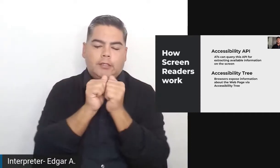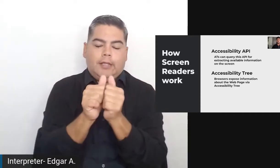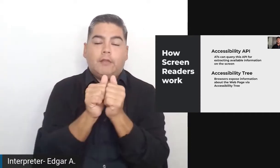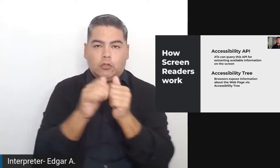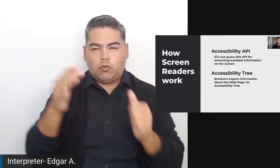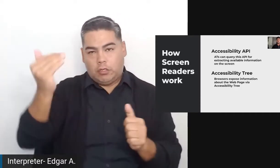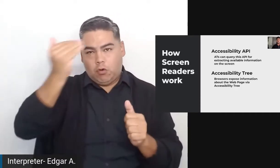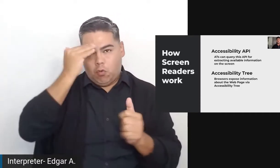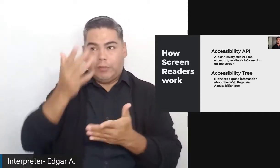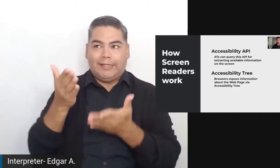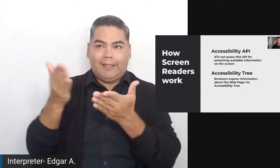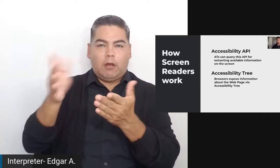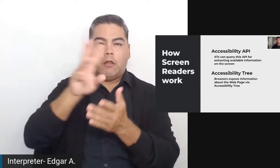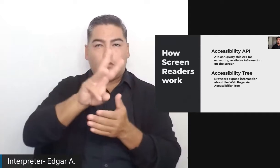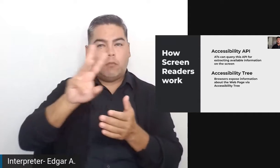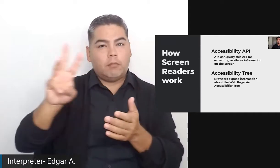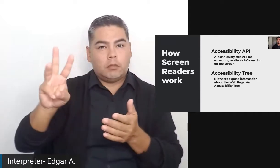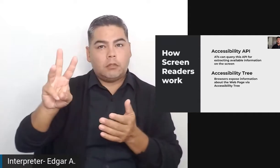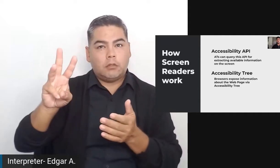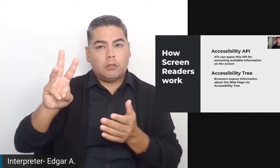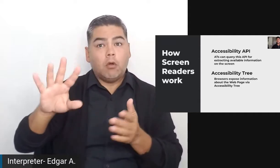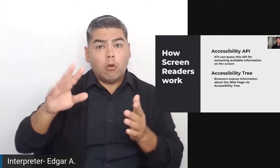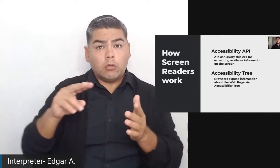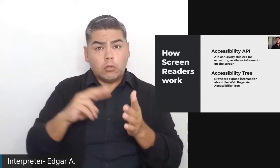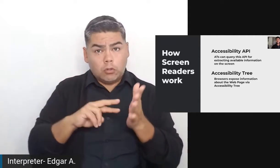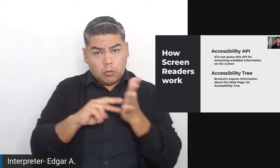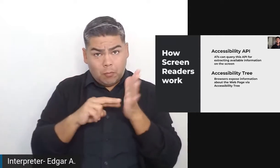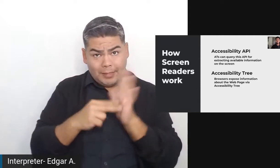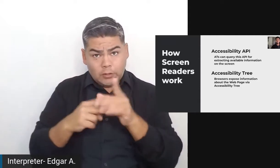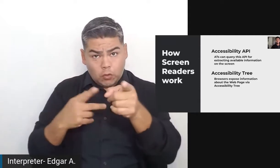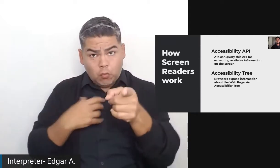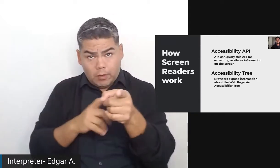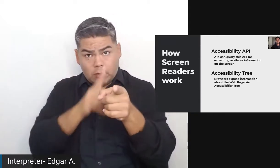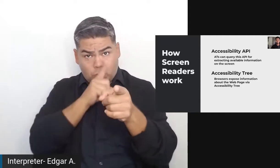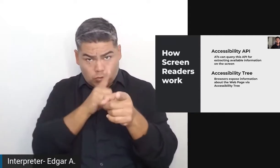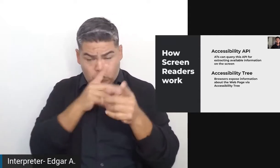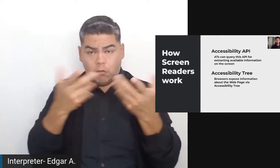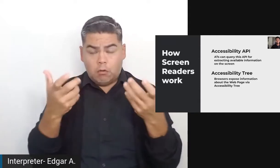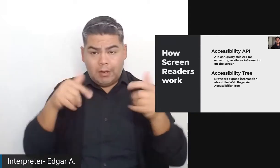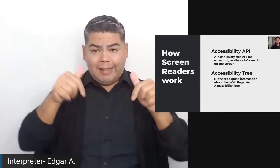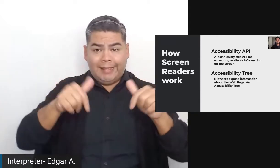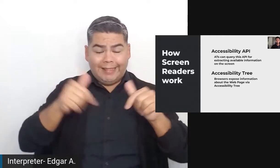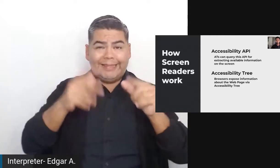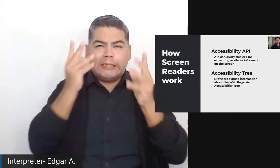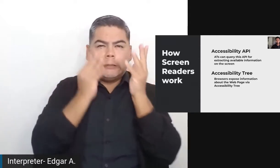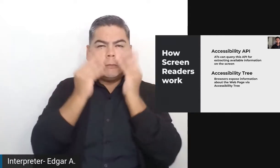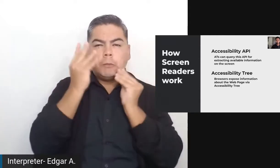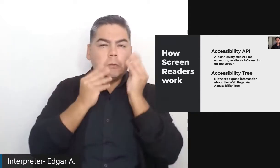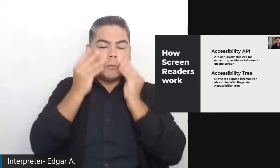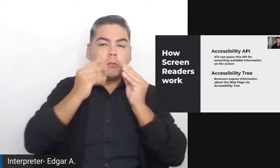This means that if you want to make sure that the accessibility experience of your website is optimal,